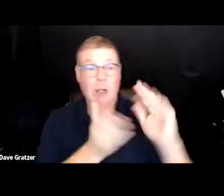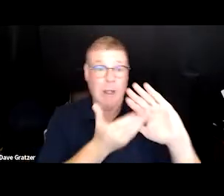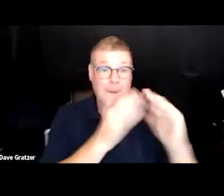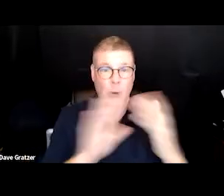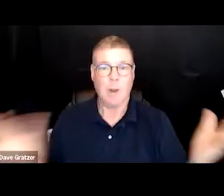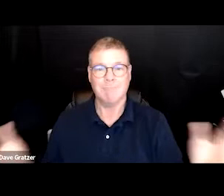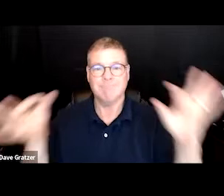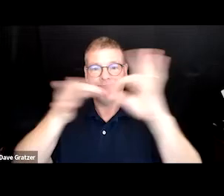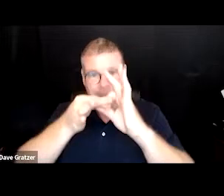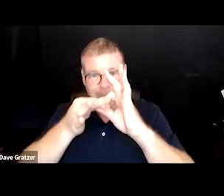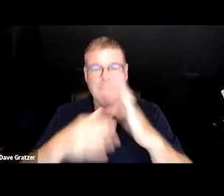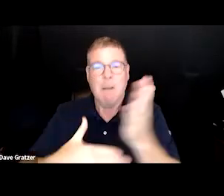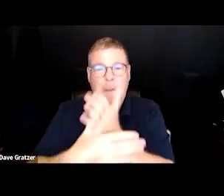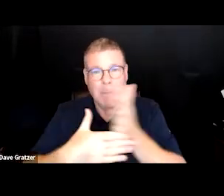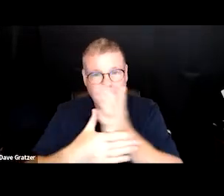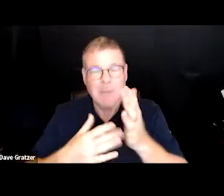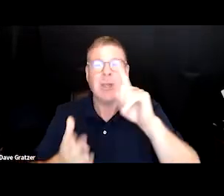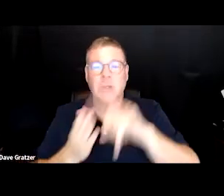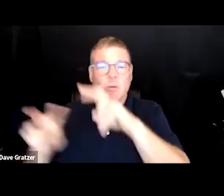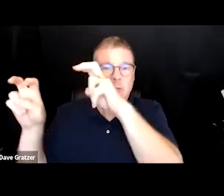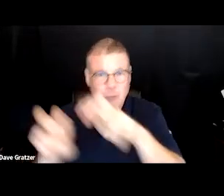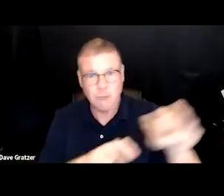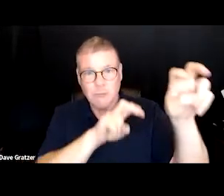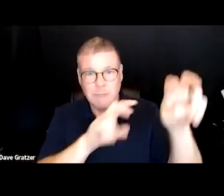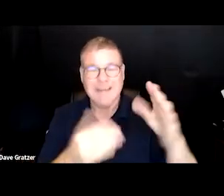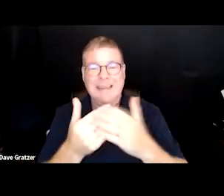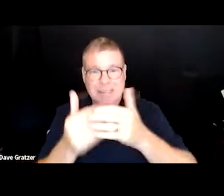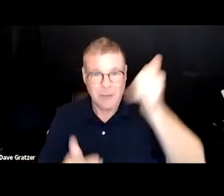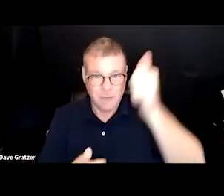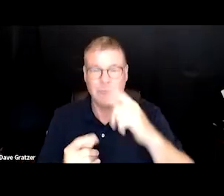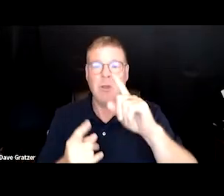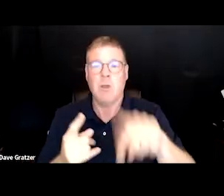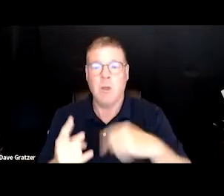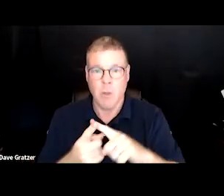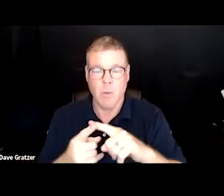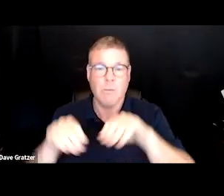to allow people to be transitioned safely into care upon released into the community.